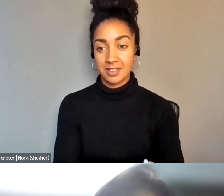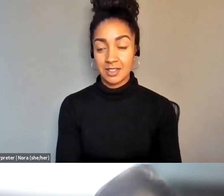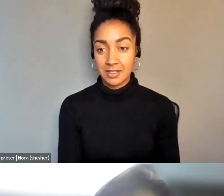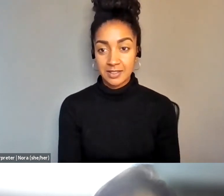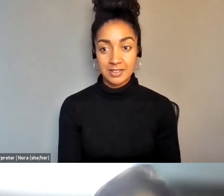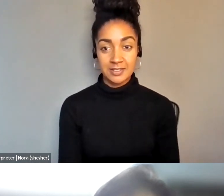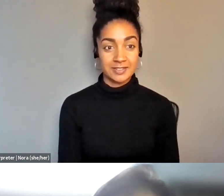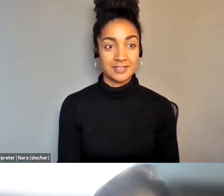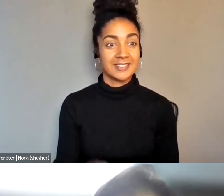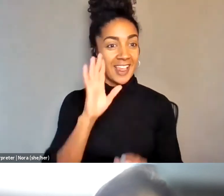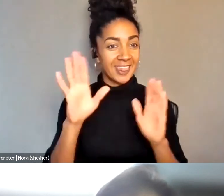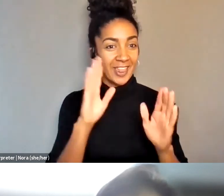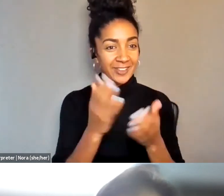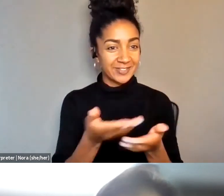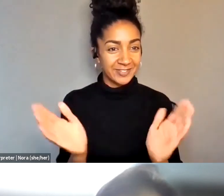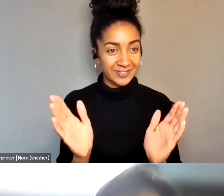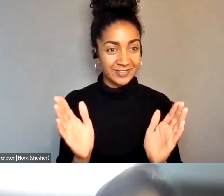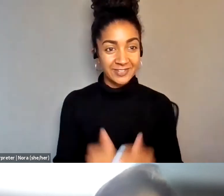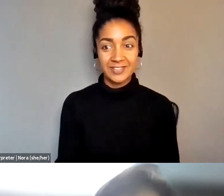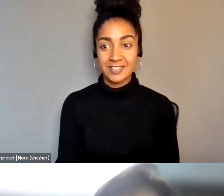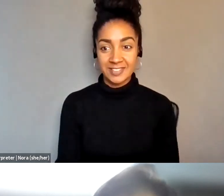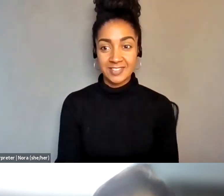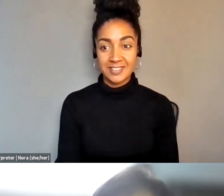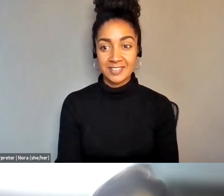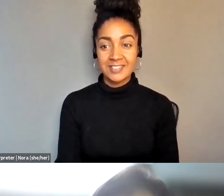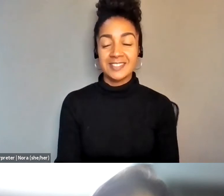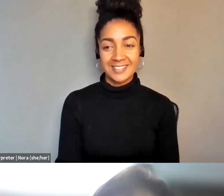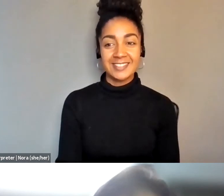Hello, everyone. Xin chao It's great to be here. My name is Duy,